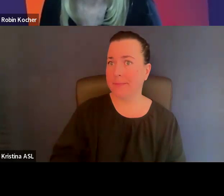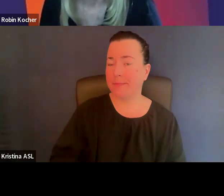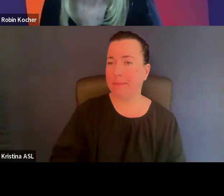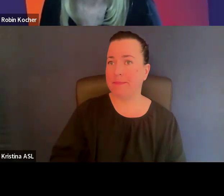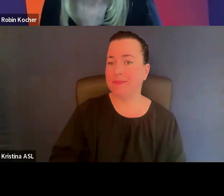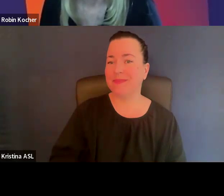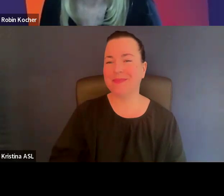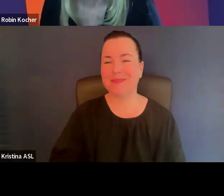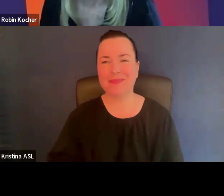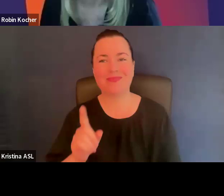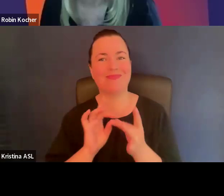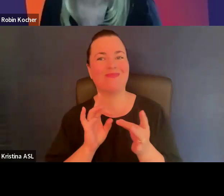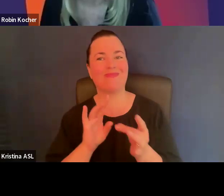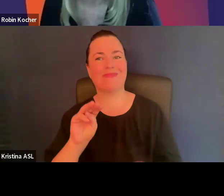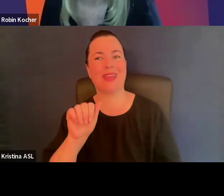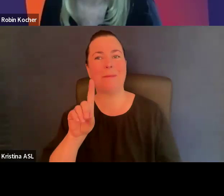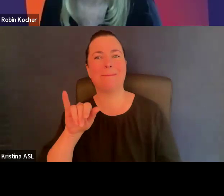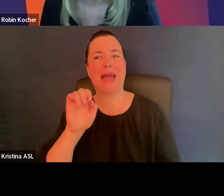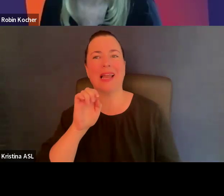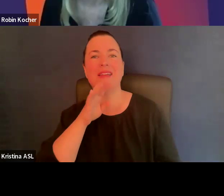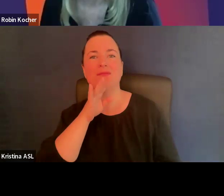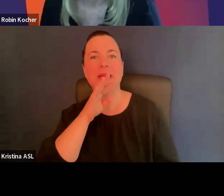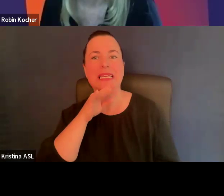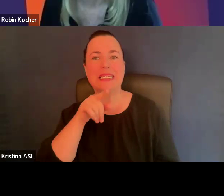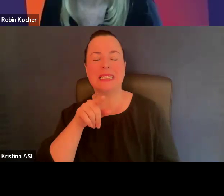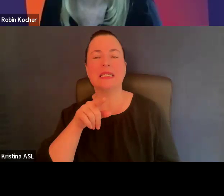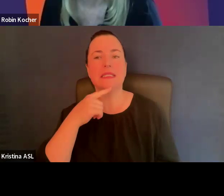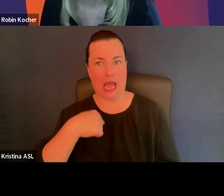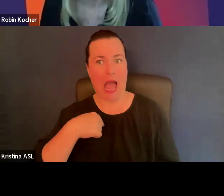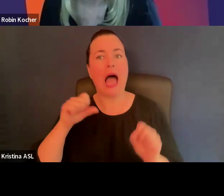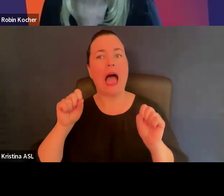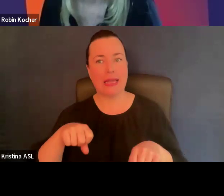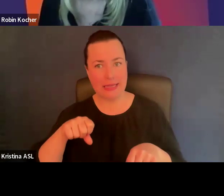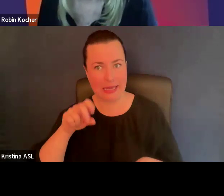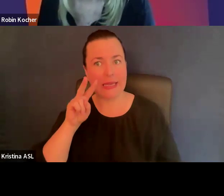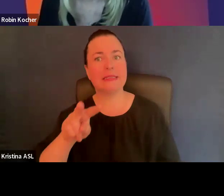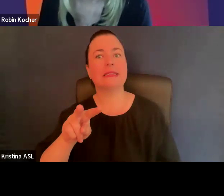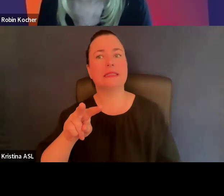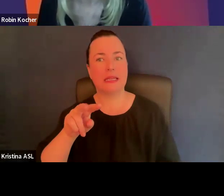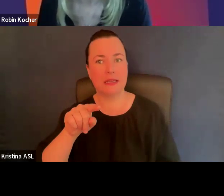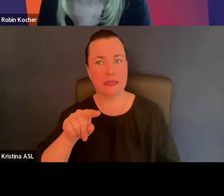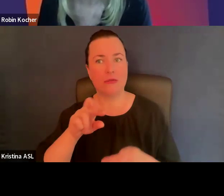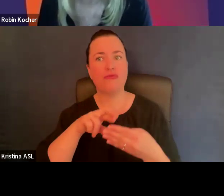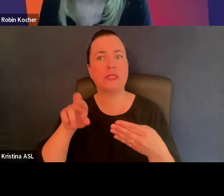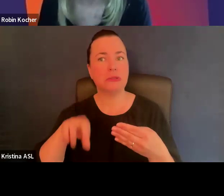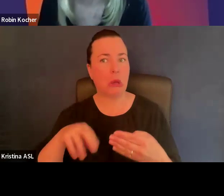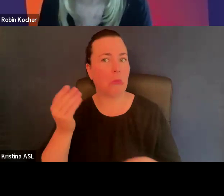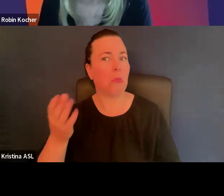[Maddie] Hey Robin, this is Maddie. I'm able to review the results as we get some in. So just for the first question,